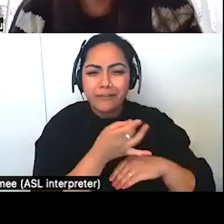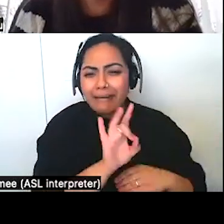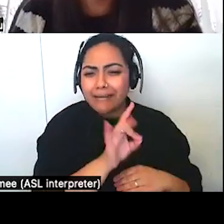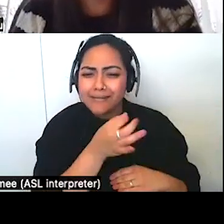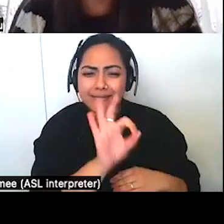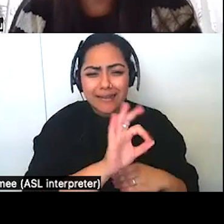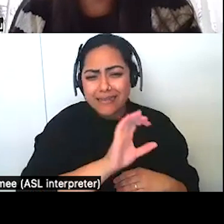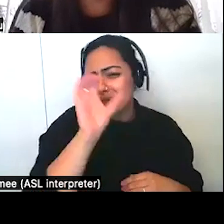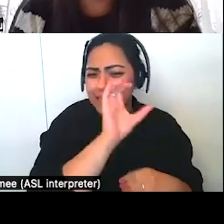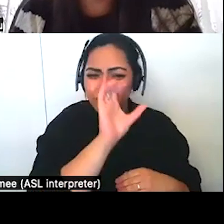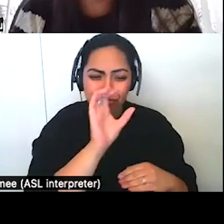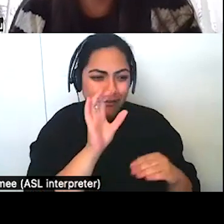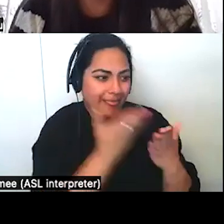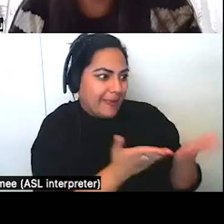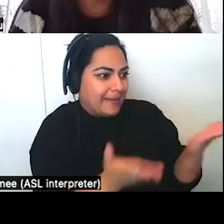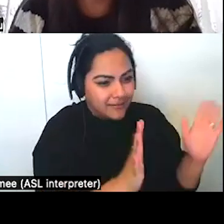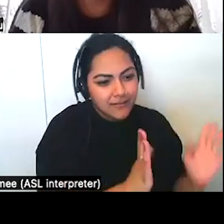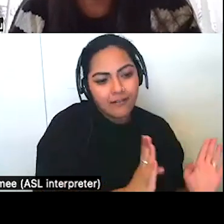And if you know the power of Taylor Swift,